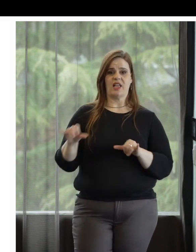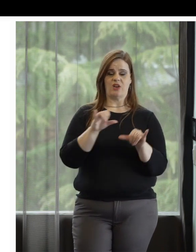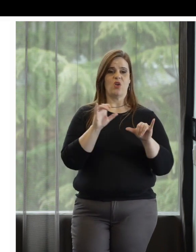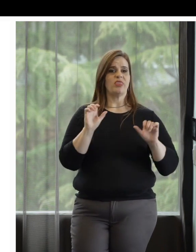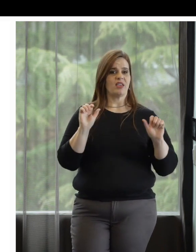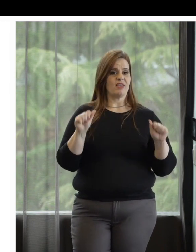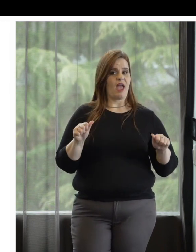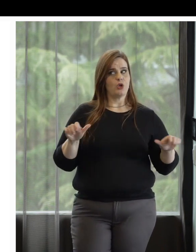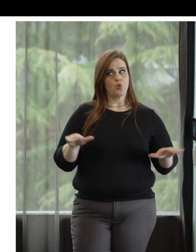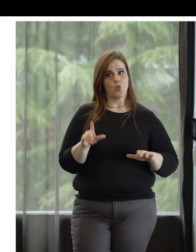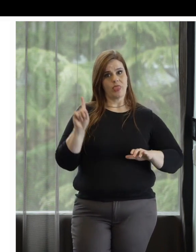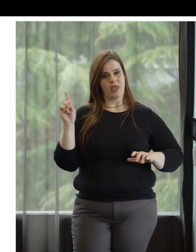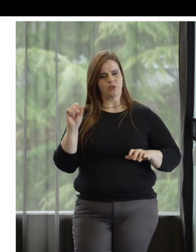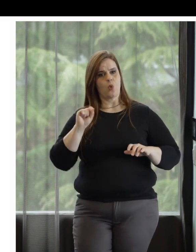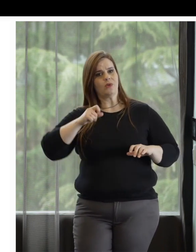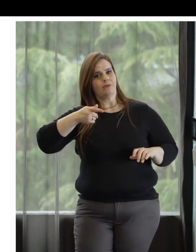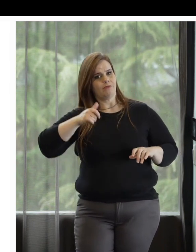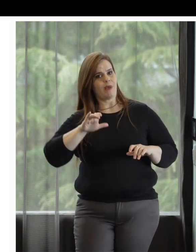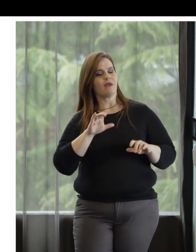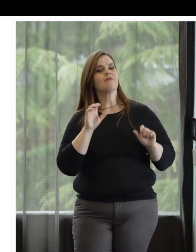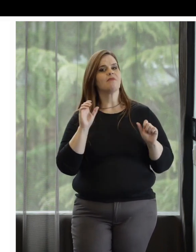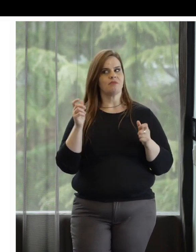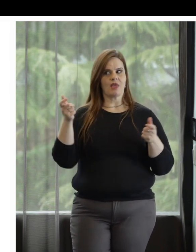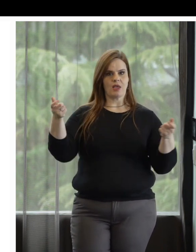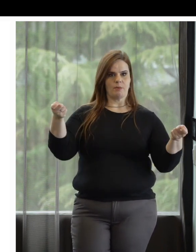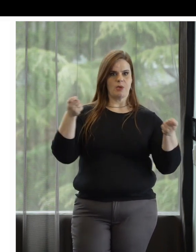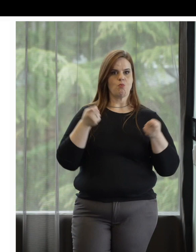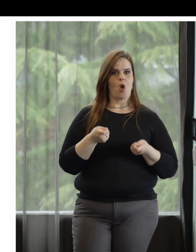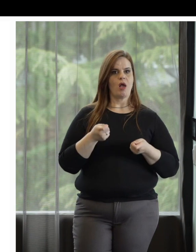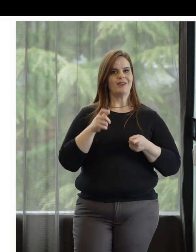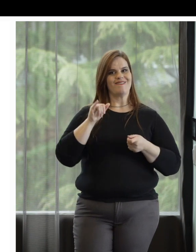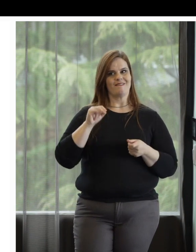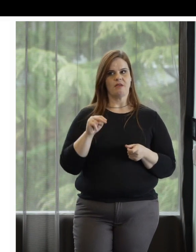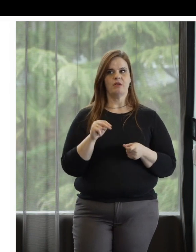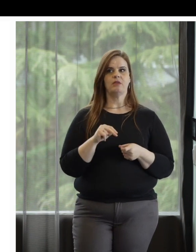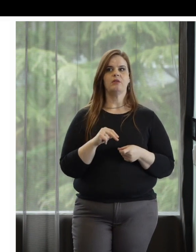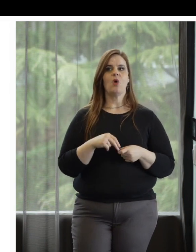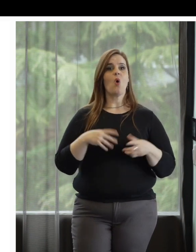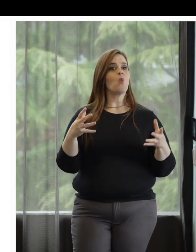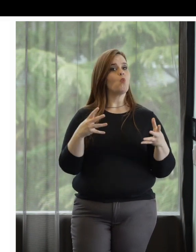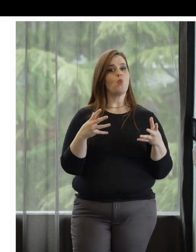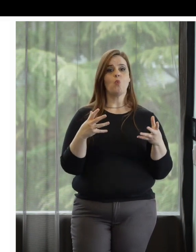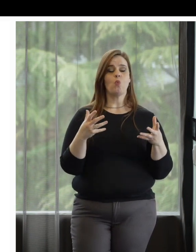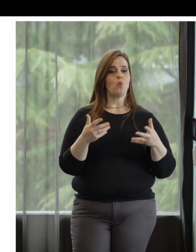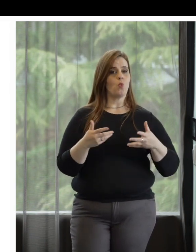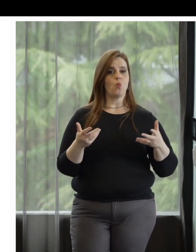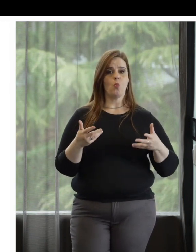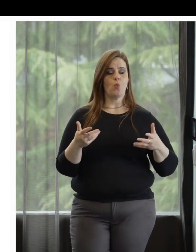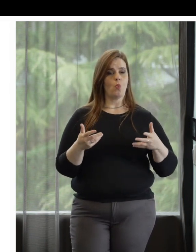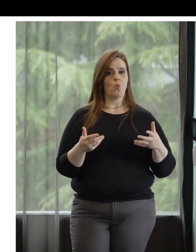or specs that can be brought in what are the -- what's consistent